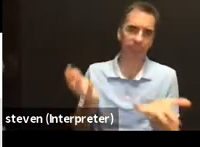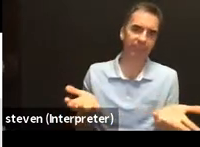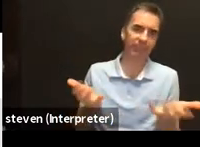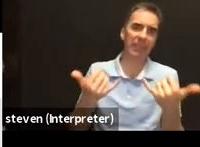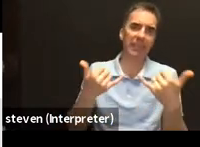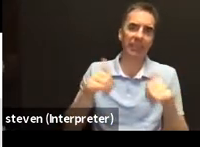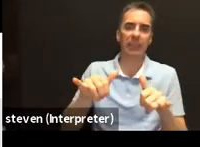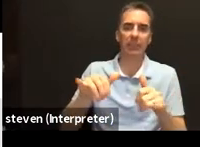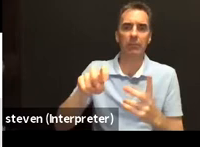maria.rodriguez: Next,